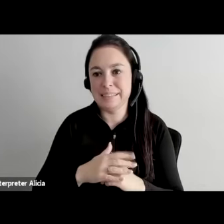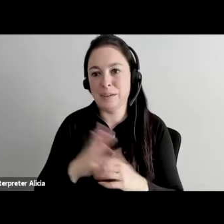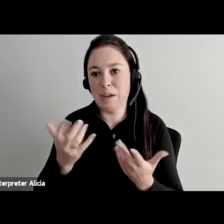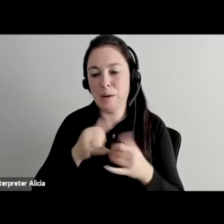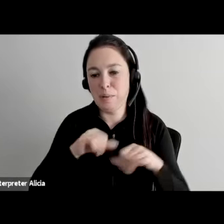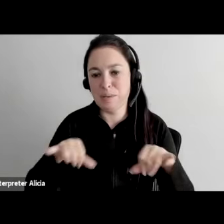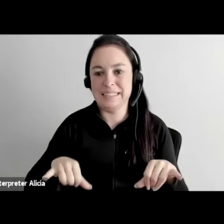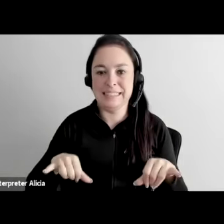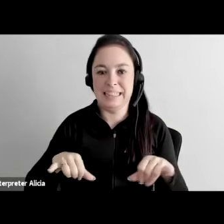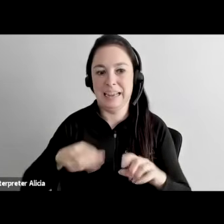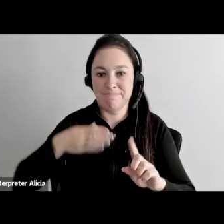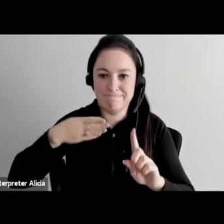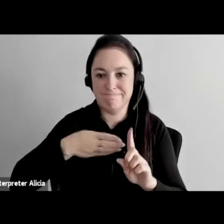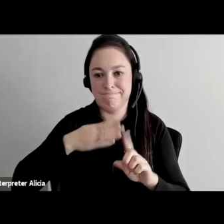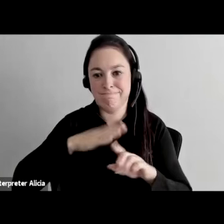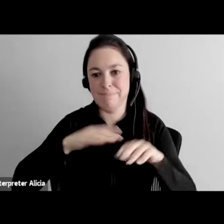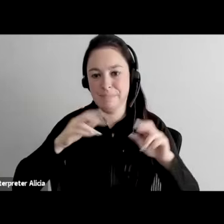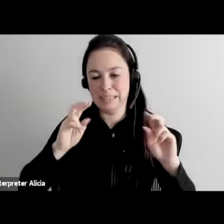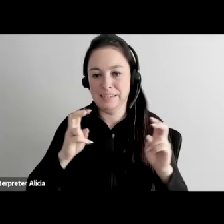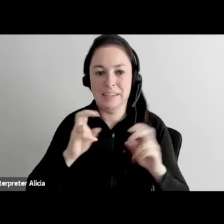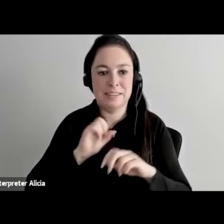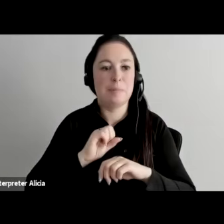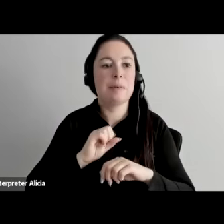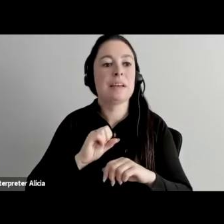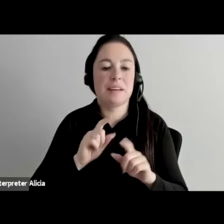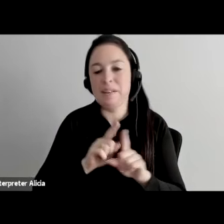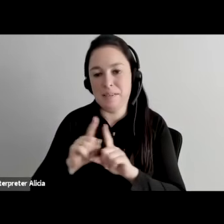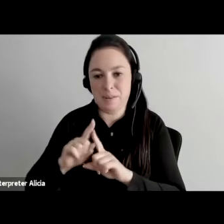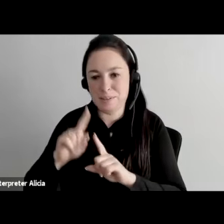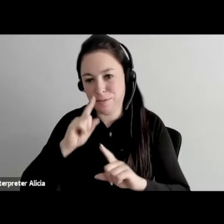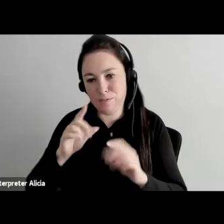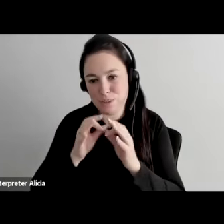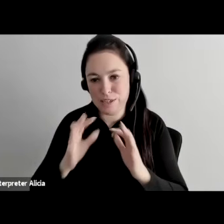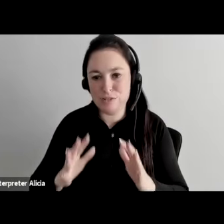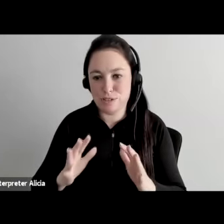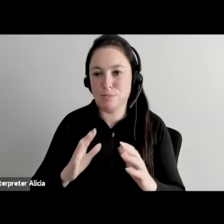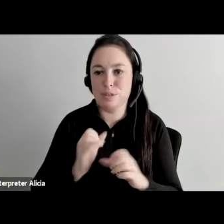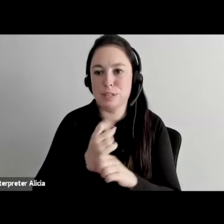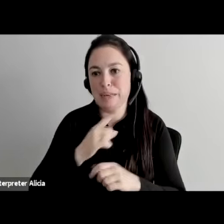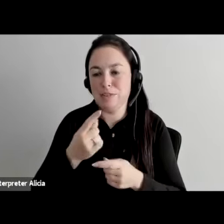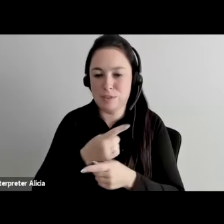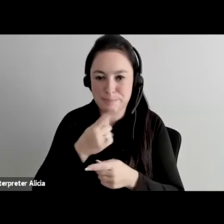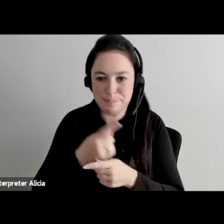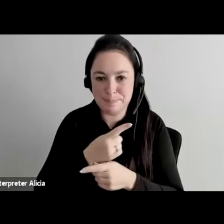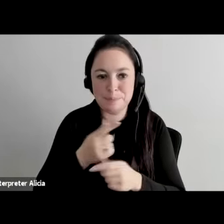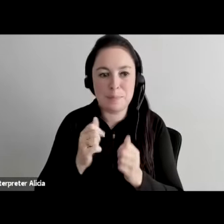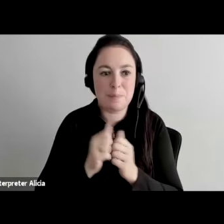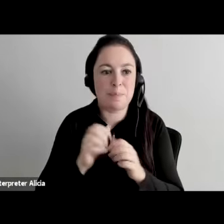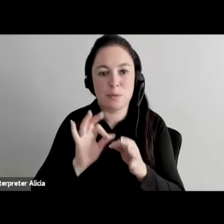It's also out of respect for our ASL interpreters and the accuracy of captions, I